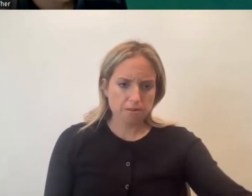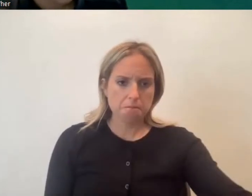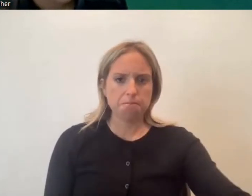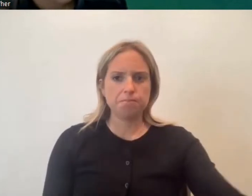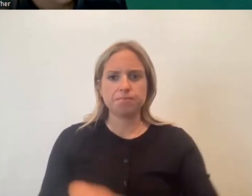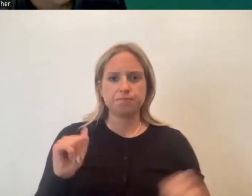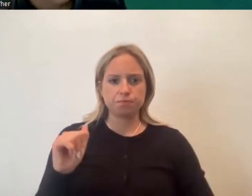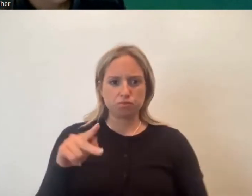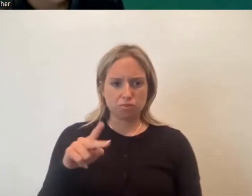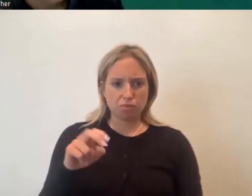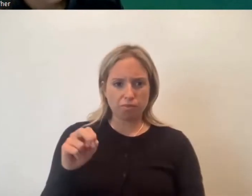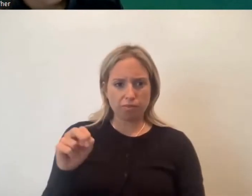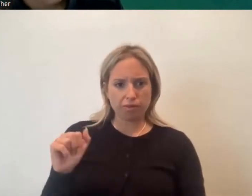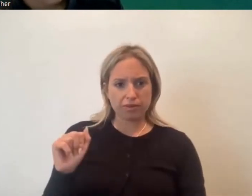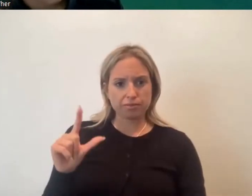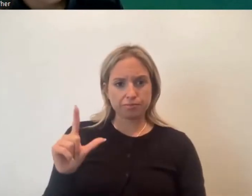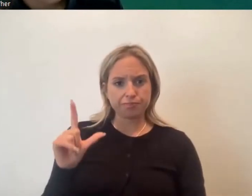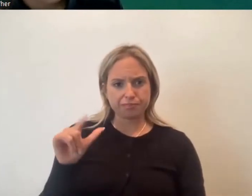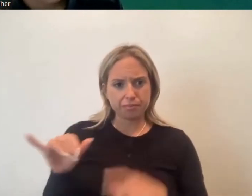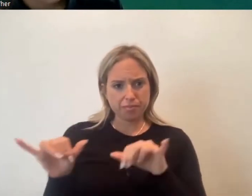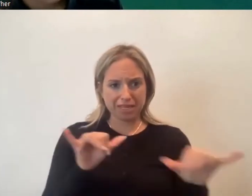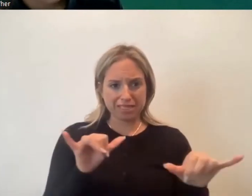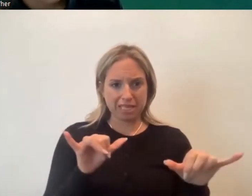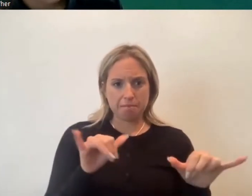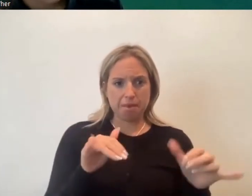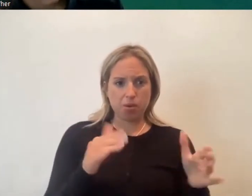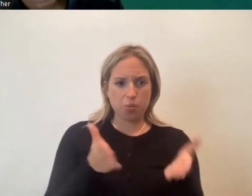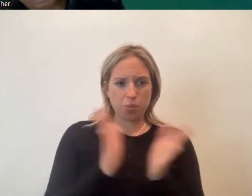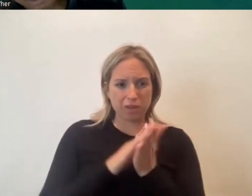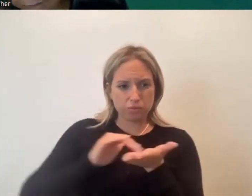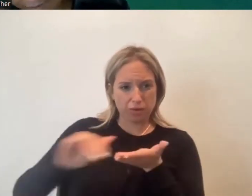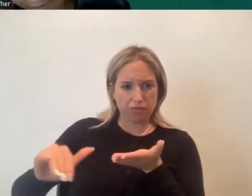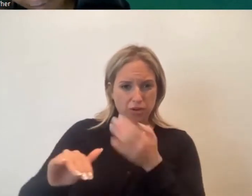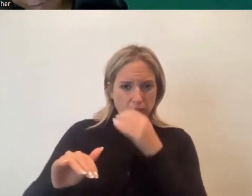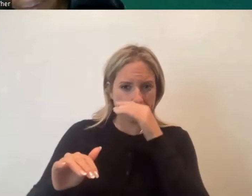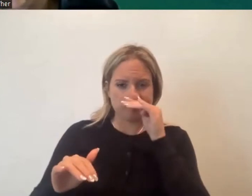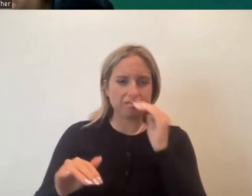the waiver, is that the same thing? Lanie: No, they're two different processes.